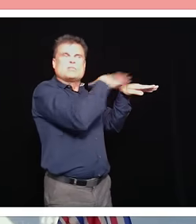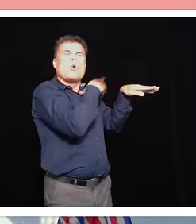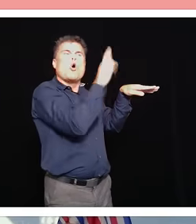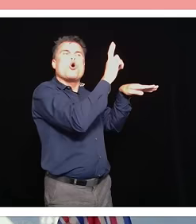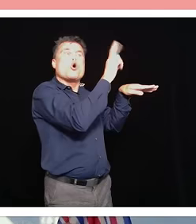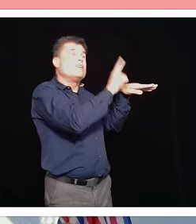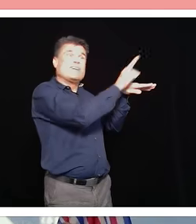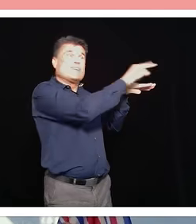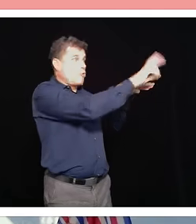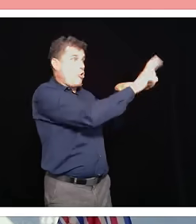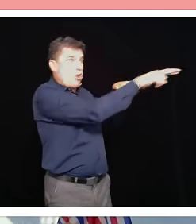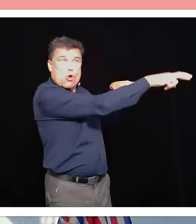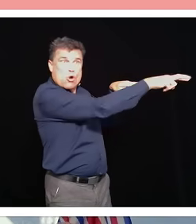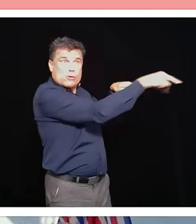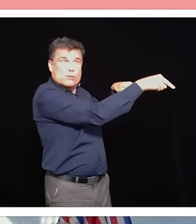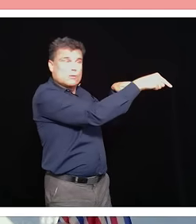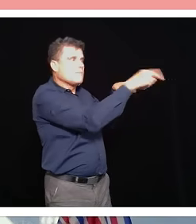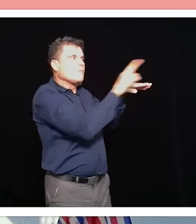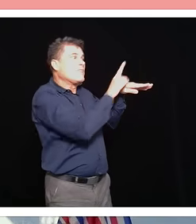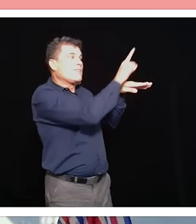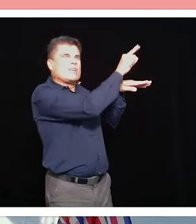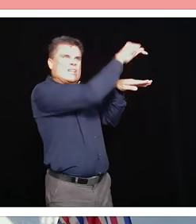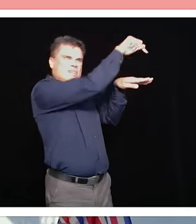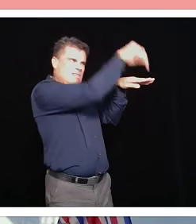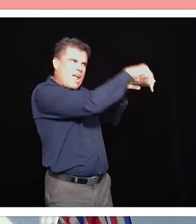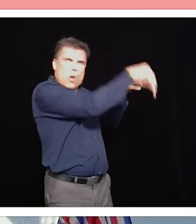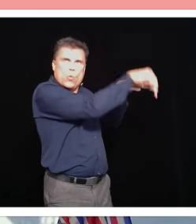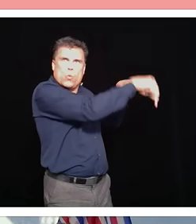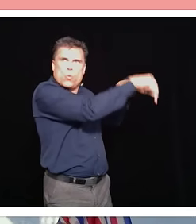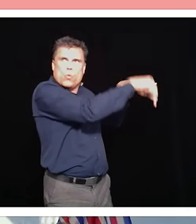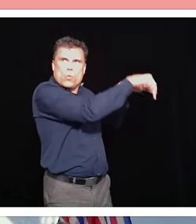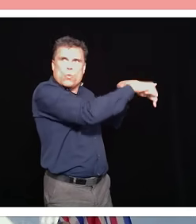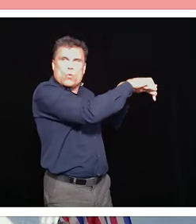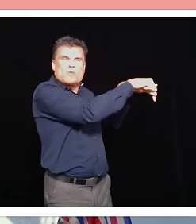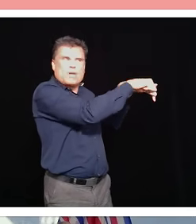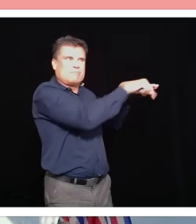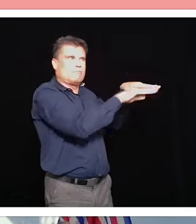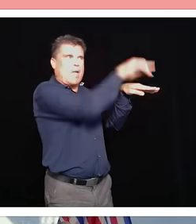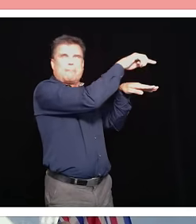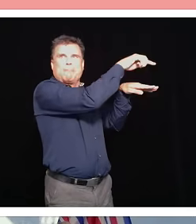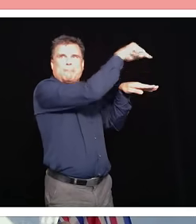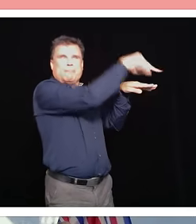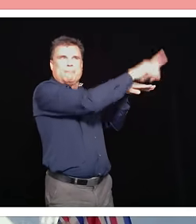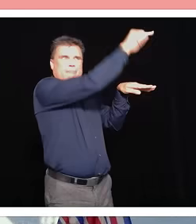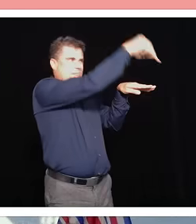that they normally would take or sometimes it is because they have the same social connections outside of the workplace